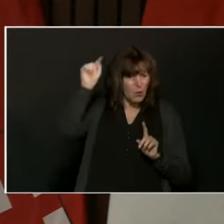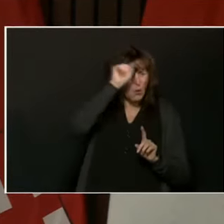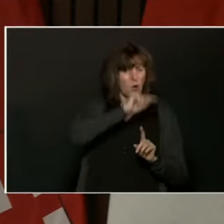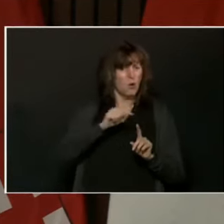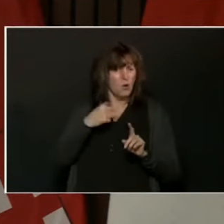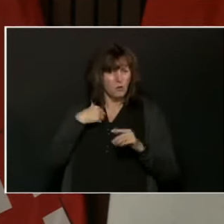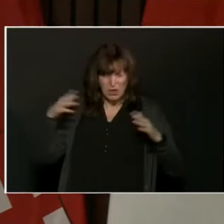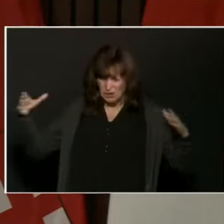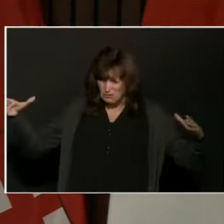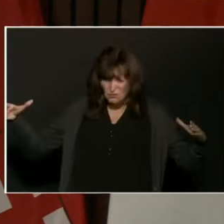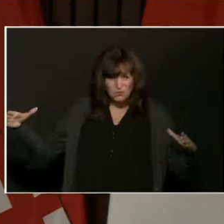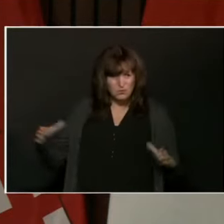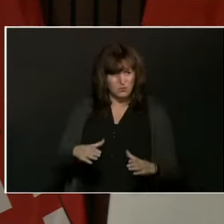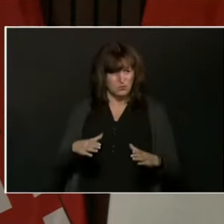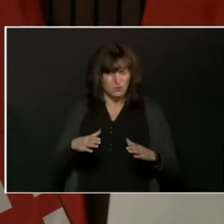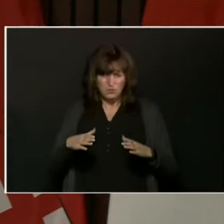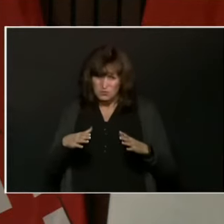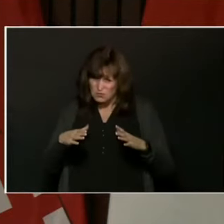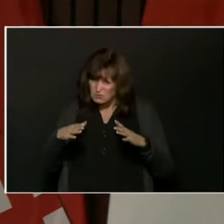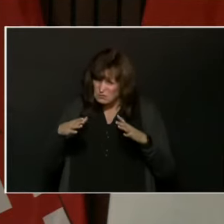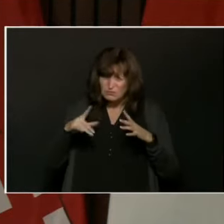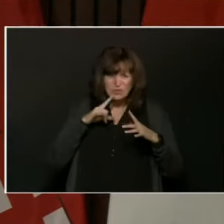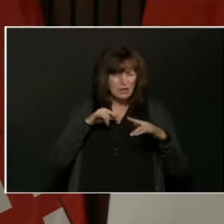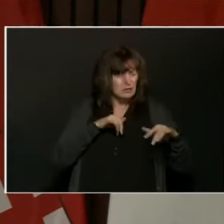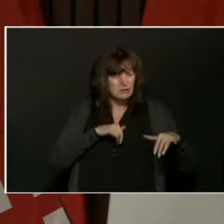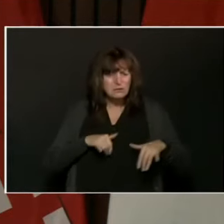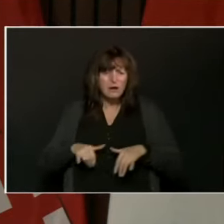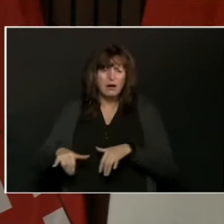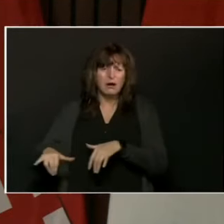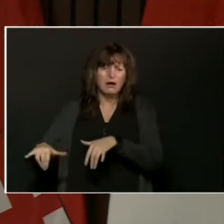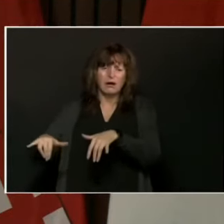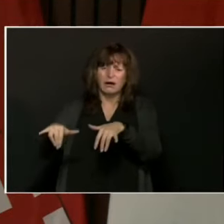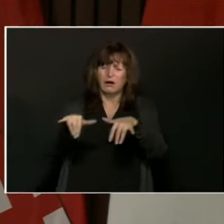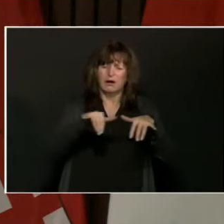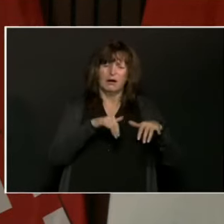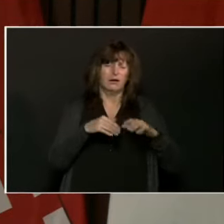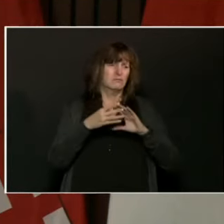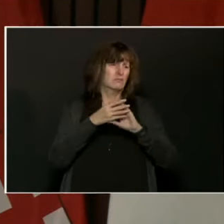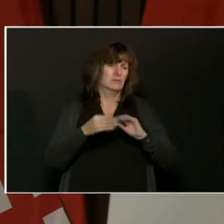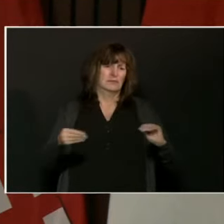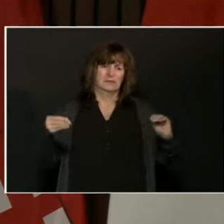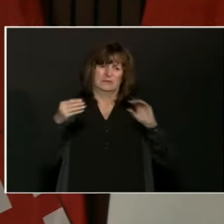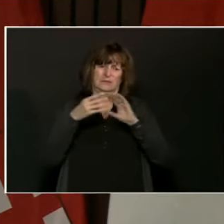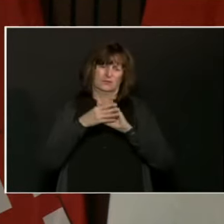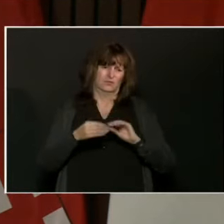UNIVERSITY, A PUBLIC OF ONTARIO HERE WITHIN THE MINISTRY OF